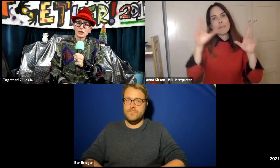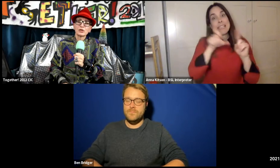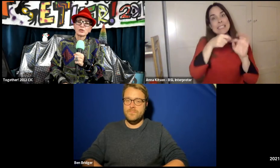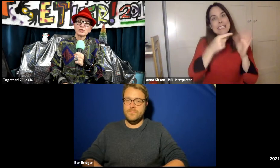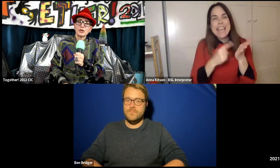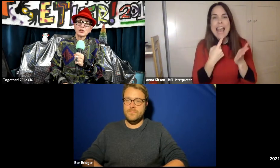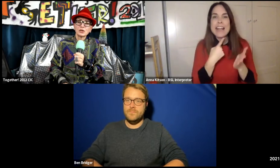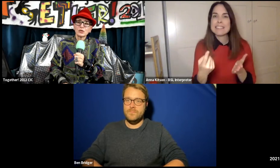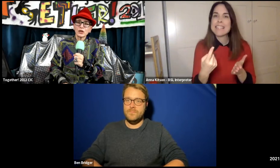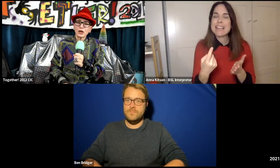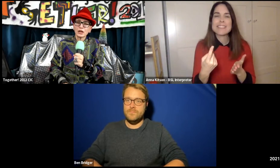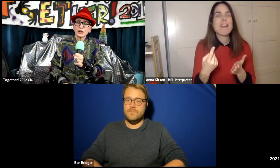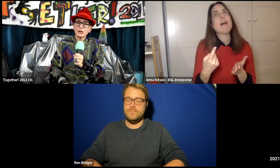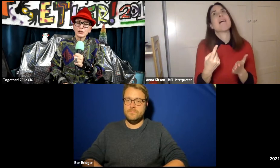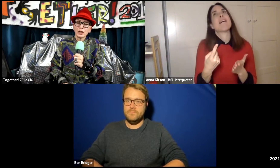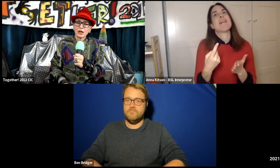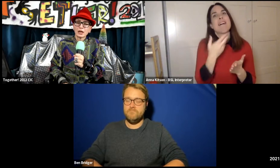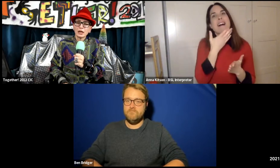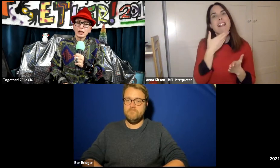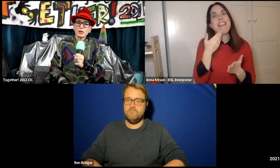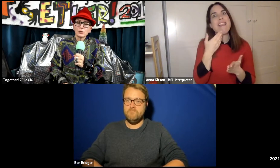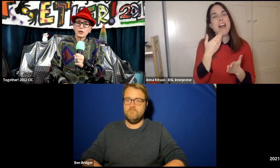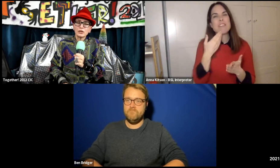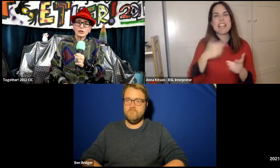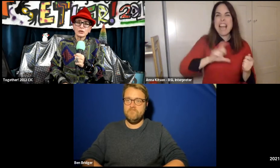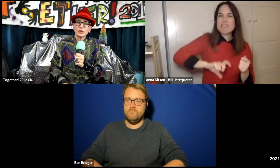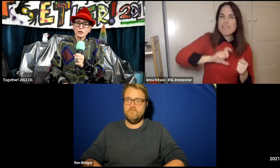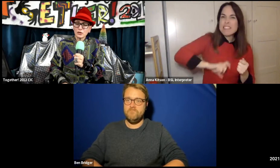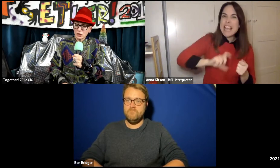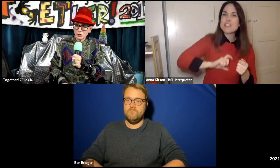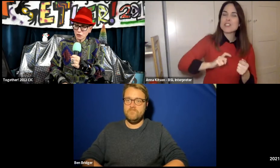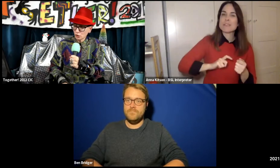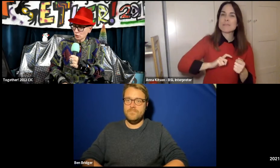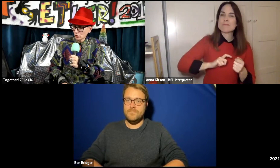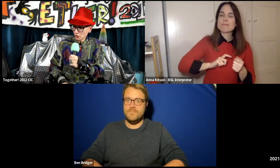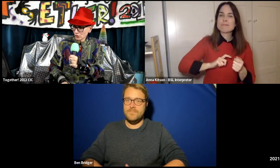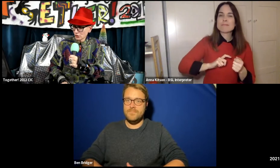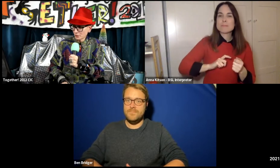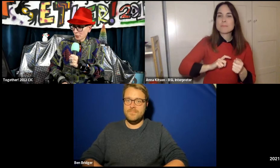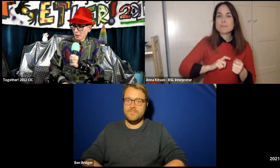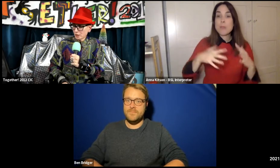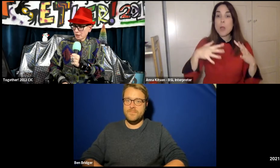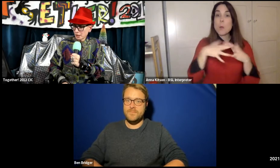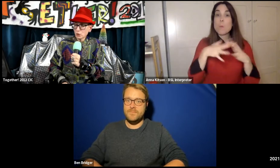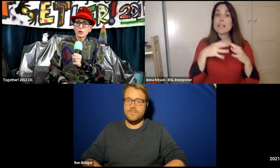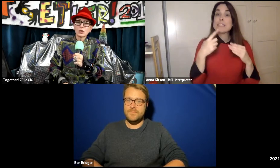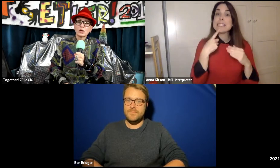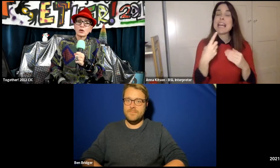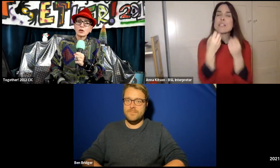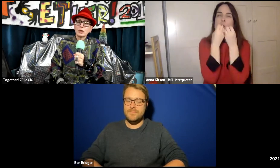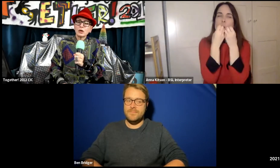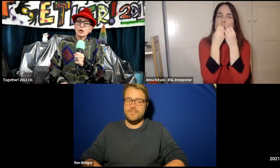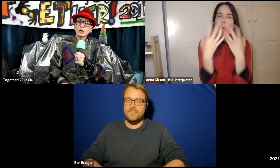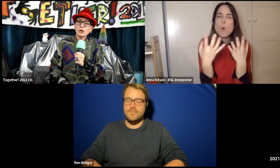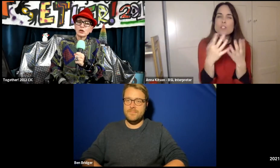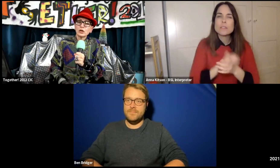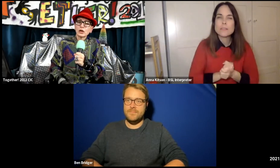characterisation of the cats and Wendy Young says gorgeous. Now I'm looking at